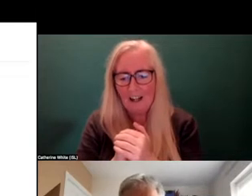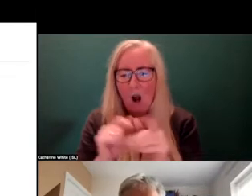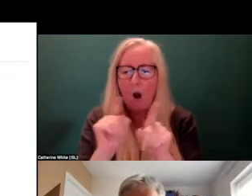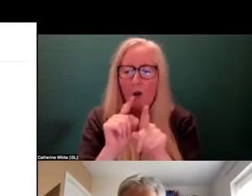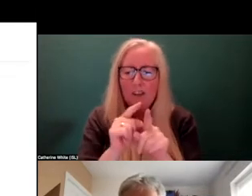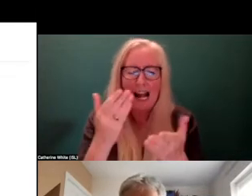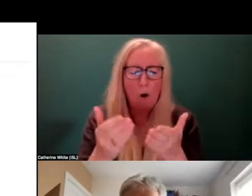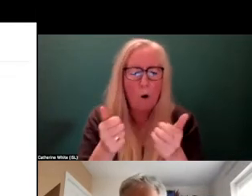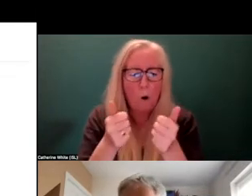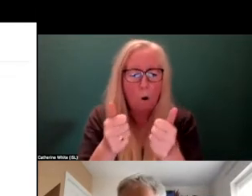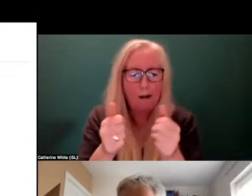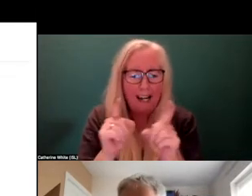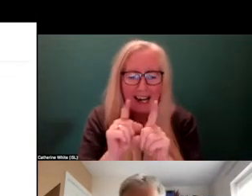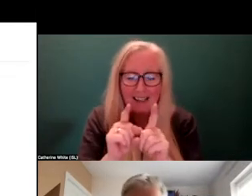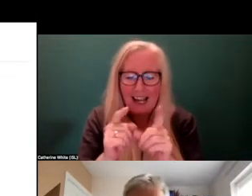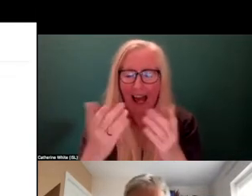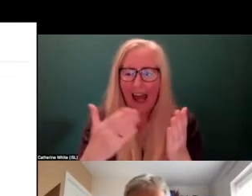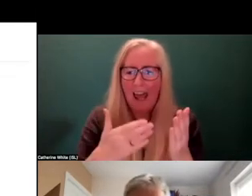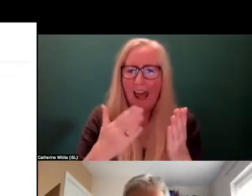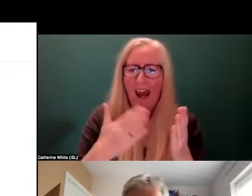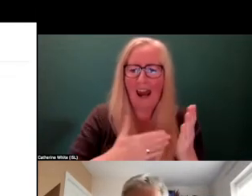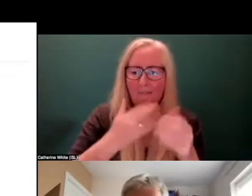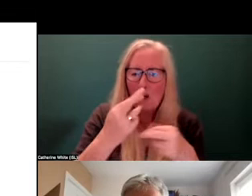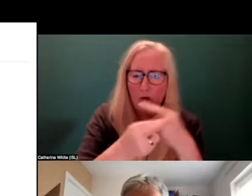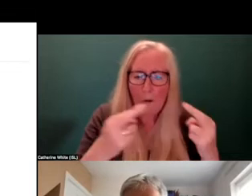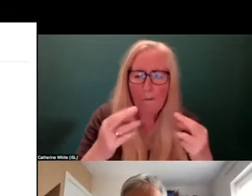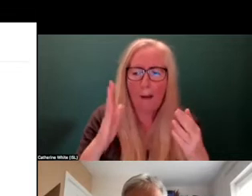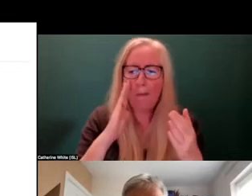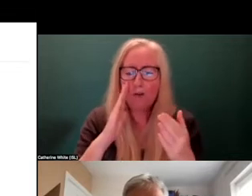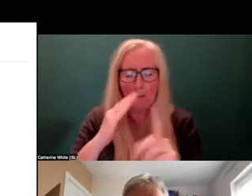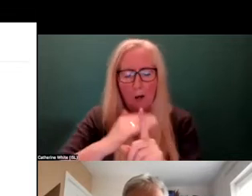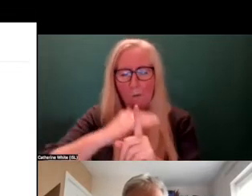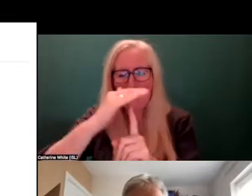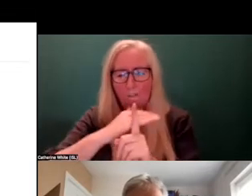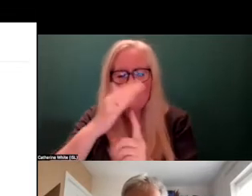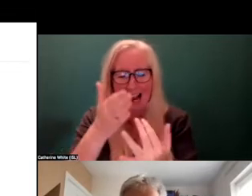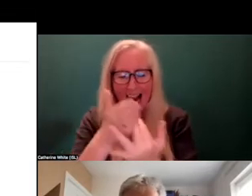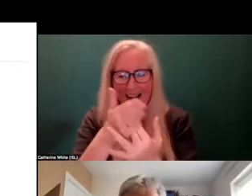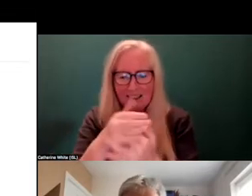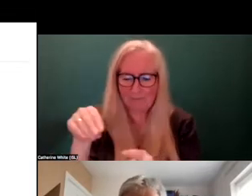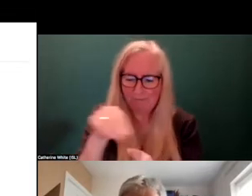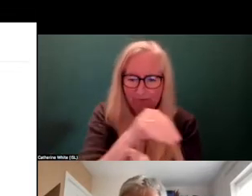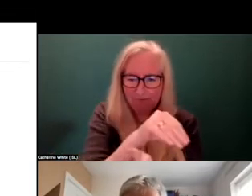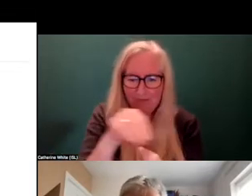being able to open up partitions between living rooms and bedrooms to be able to increase access.